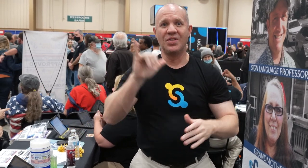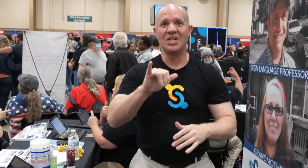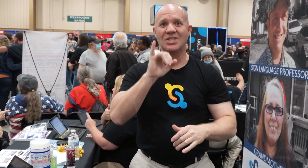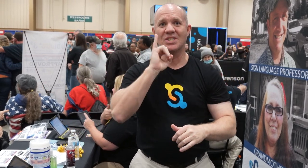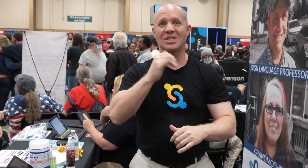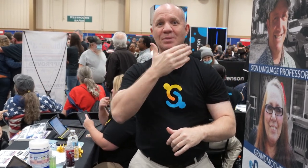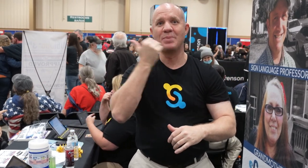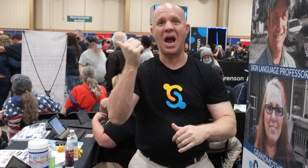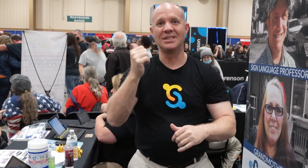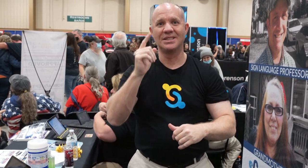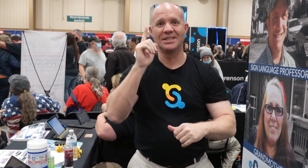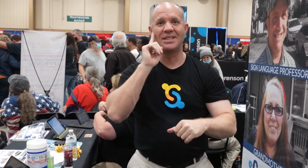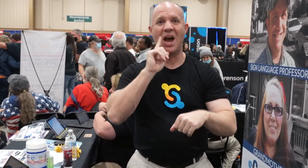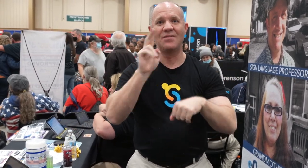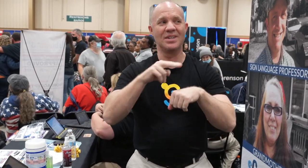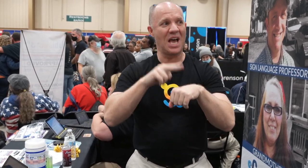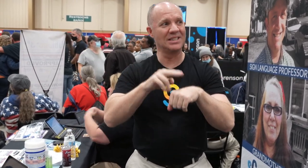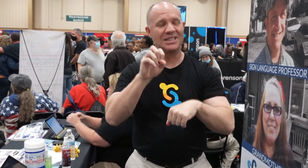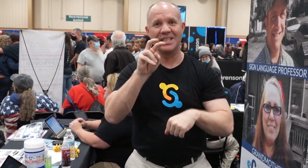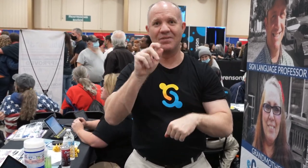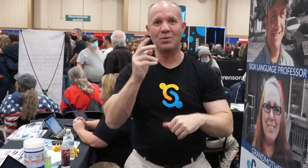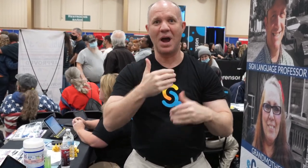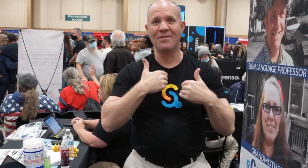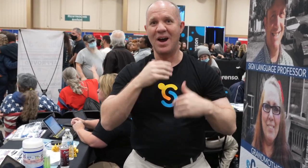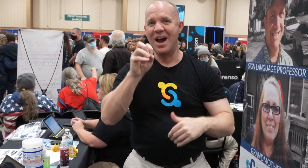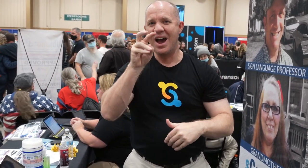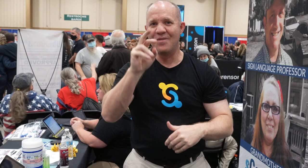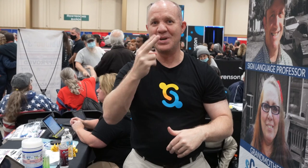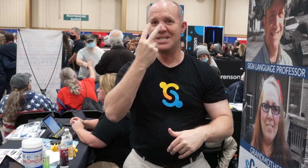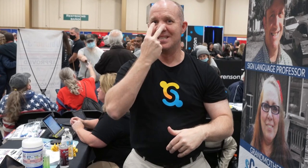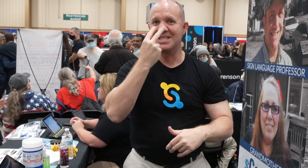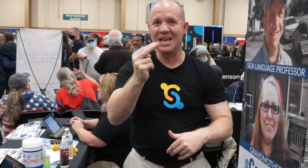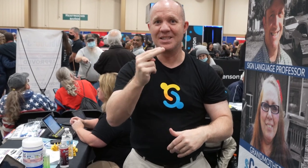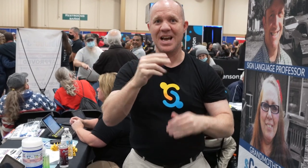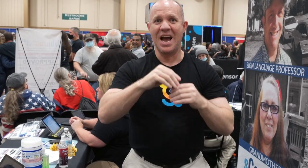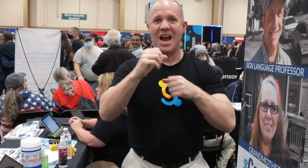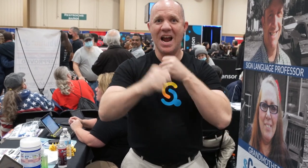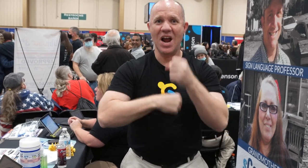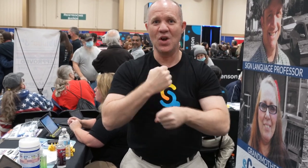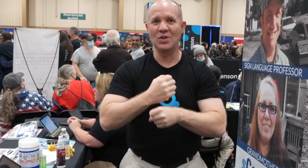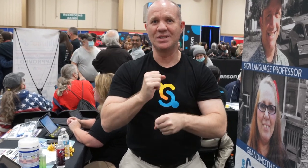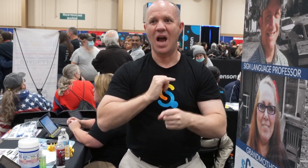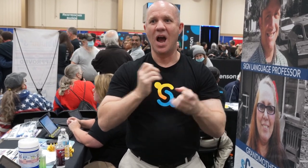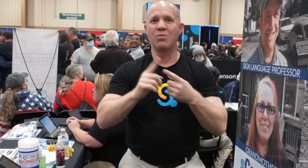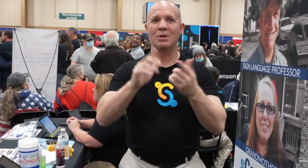This is the best DeafNation I’ve ever seen in years!